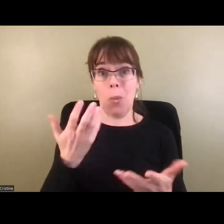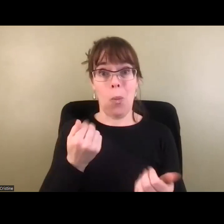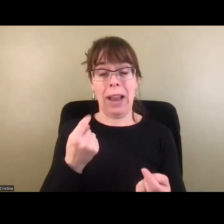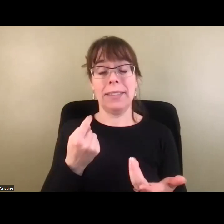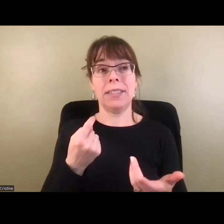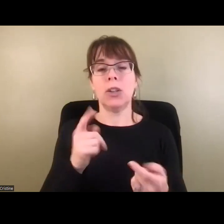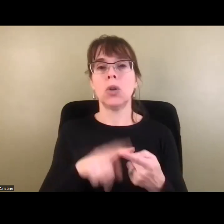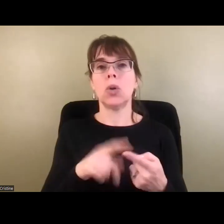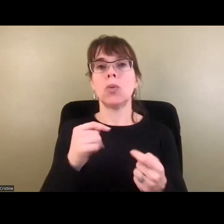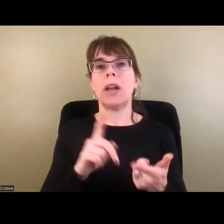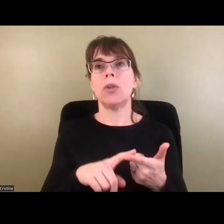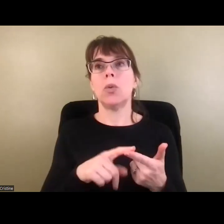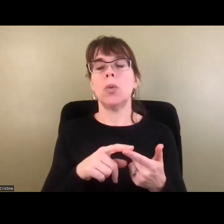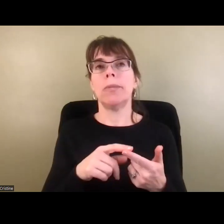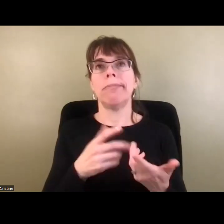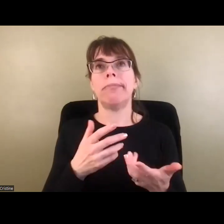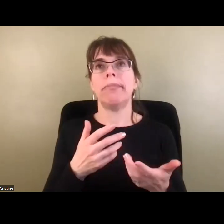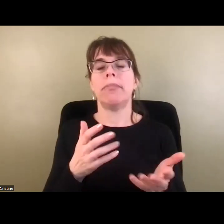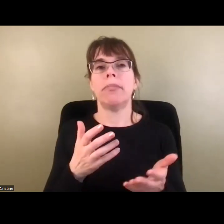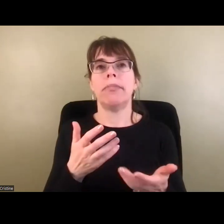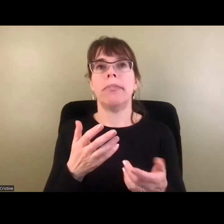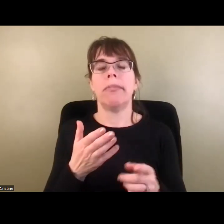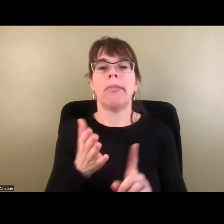dissuade anybody seeking abortion care from doing so.